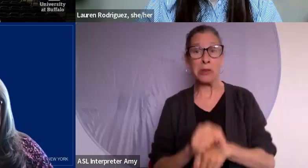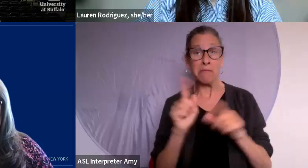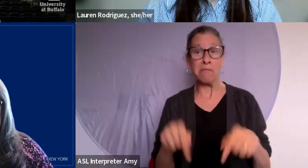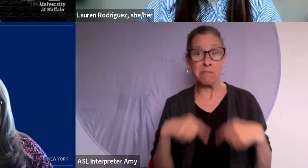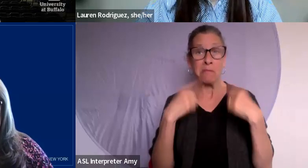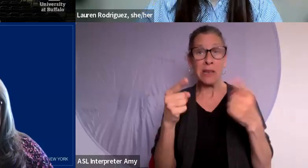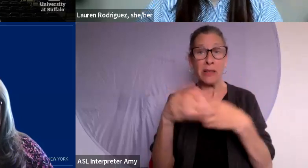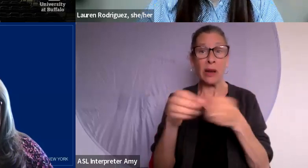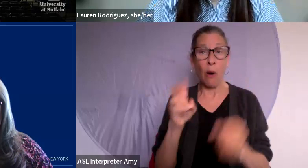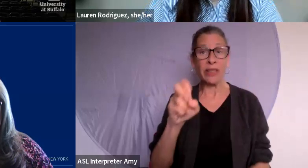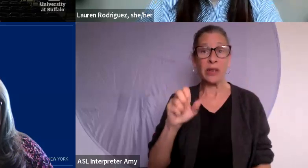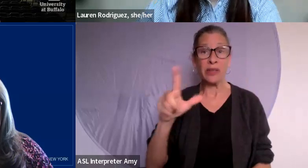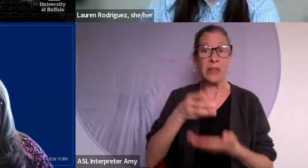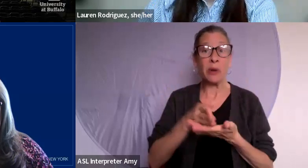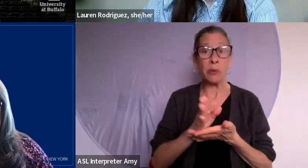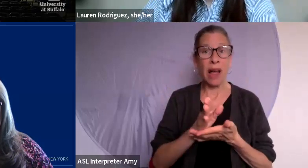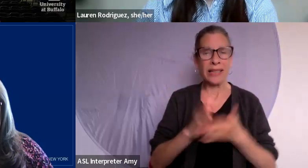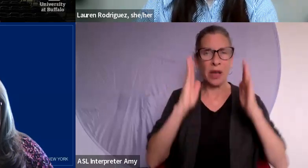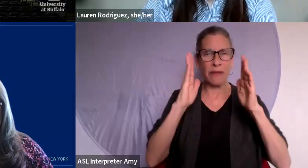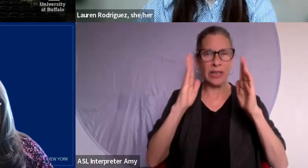Civil Rights focused their attention on public facing